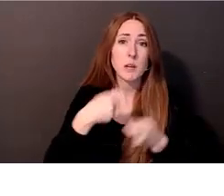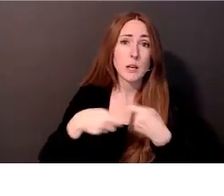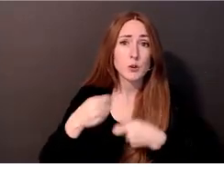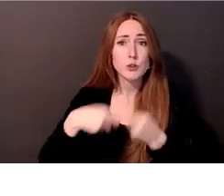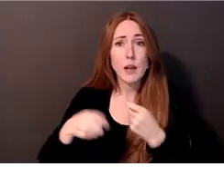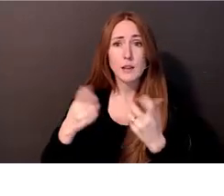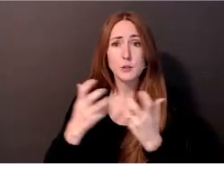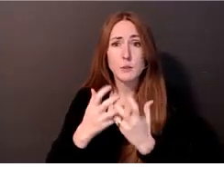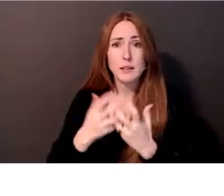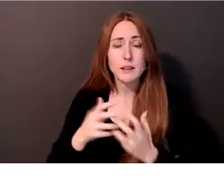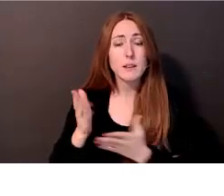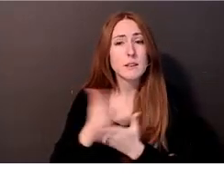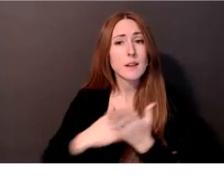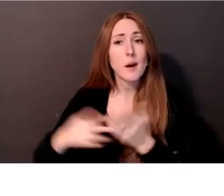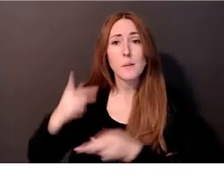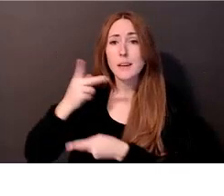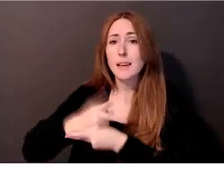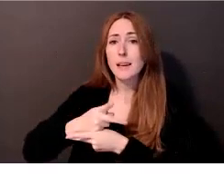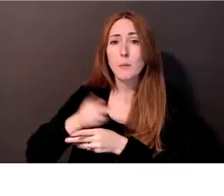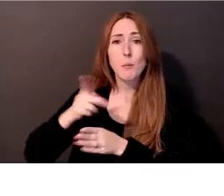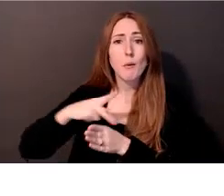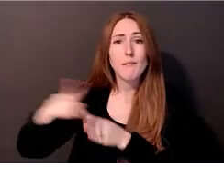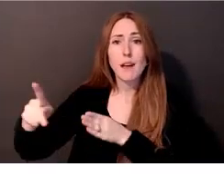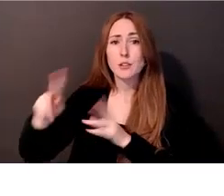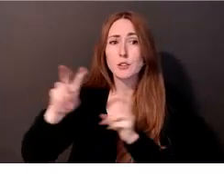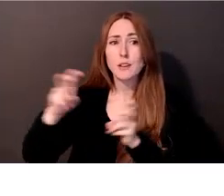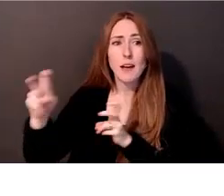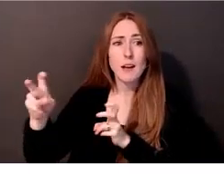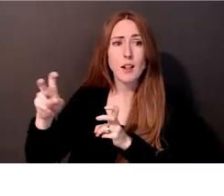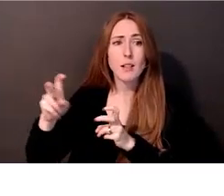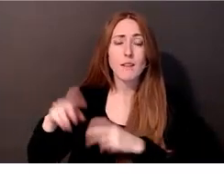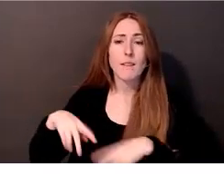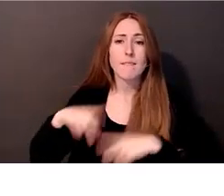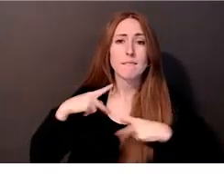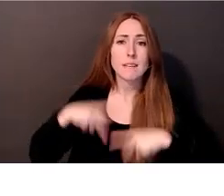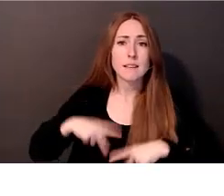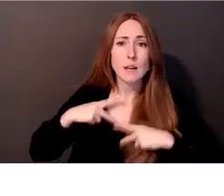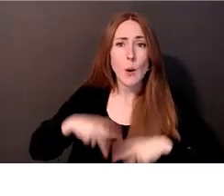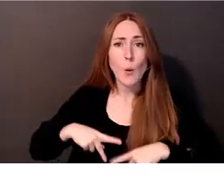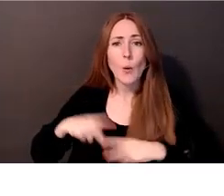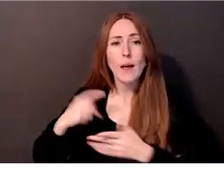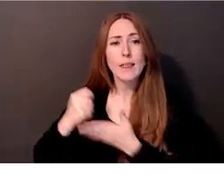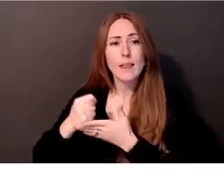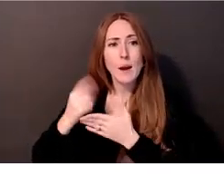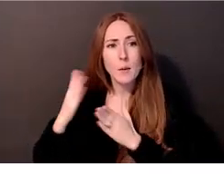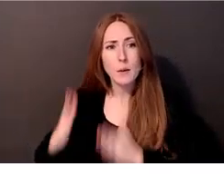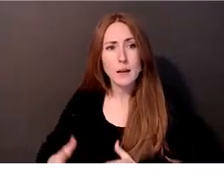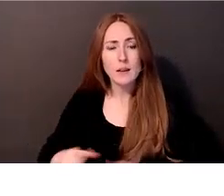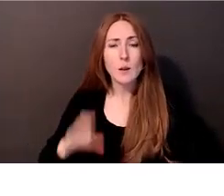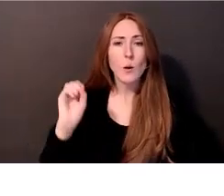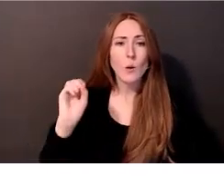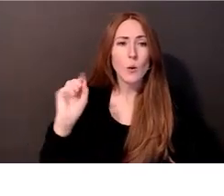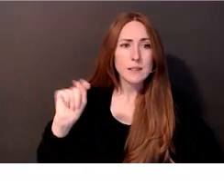like physiotherapists, occupational therapists. Some of them have some clinical titles as well,